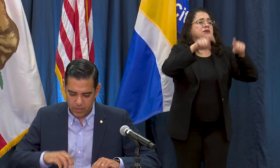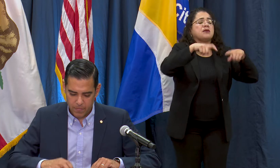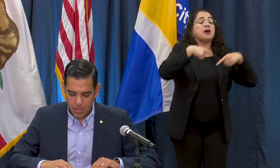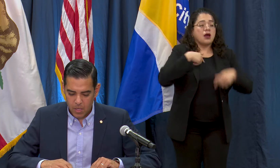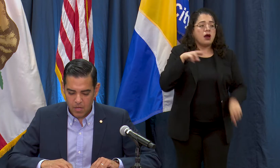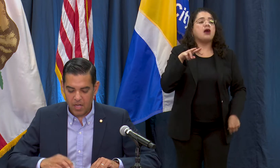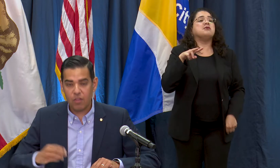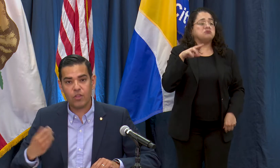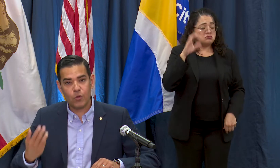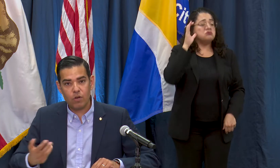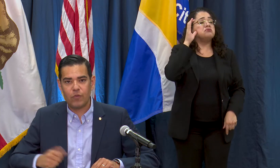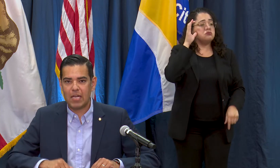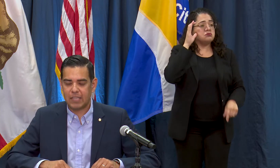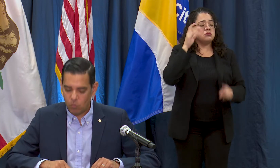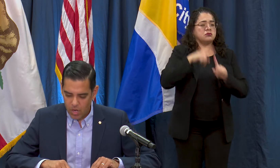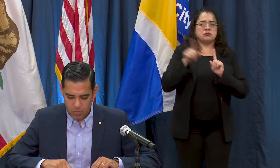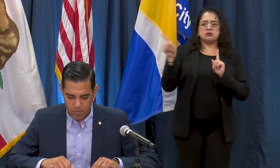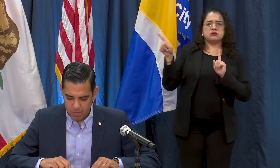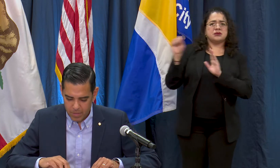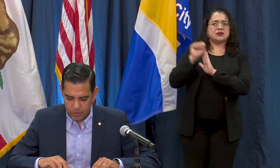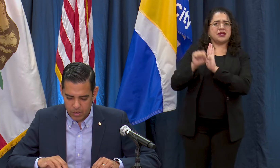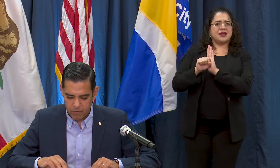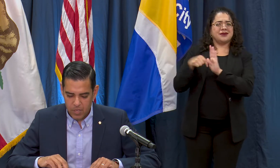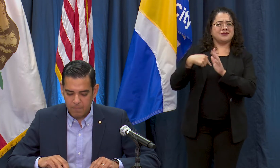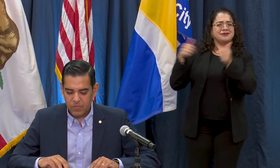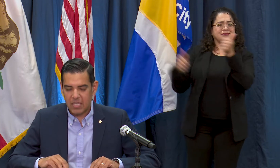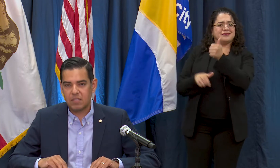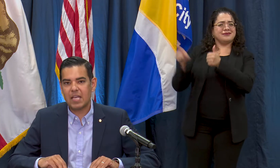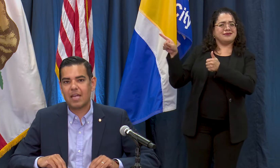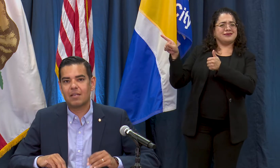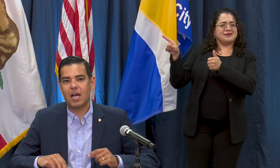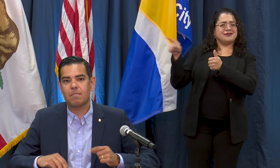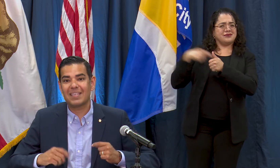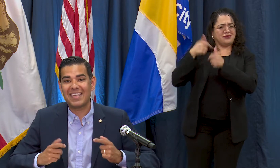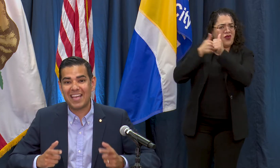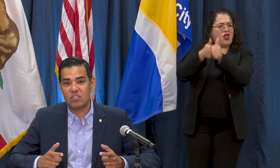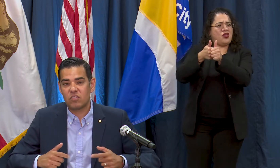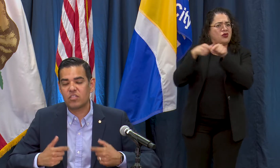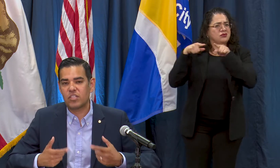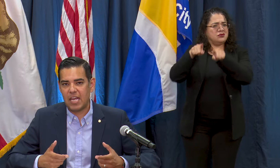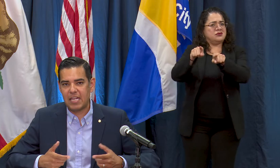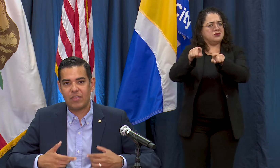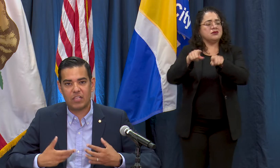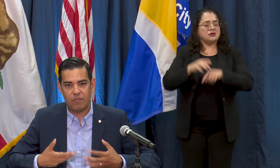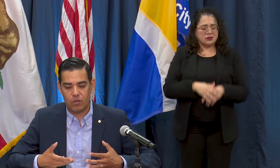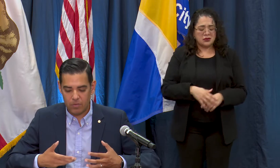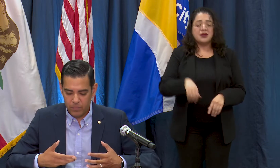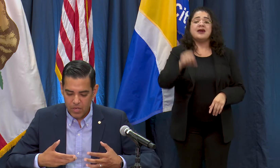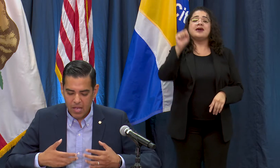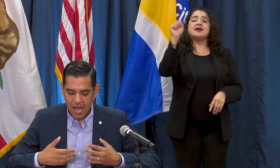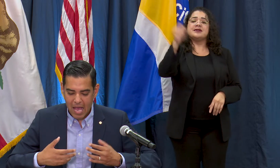The third fact I want to remind people of is that yes the state and the Governor have put out guidelines to reopen restaurants faster